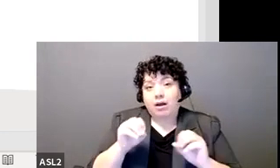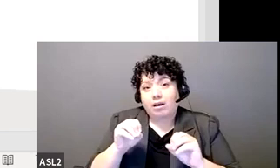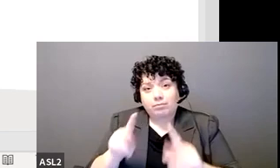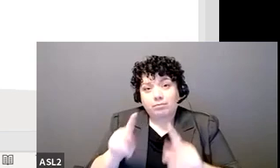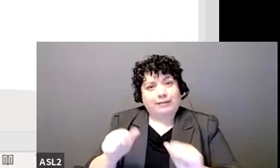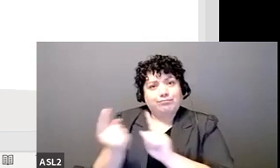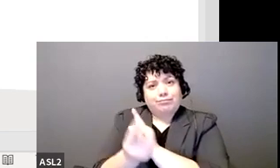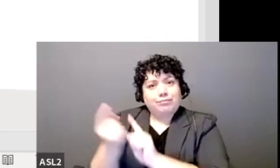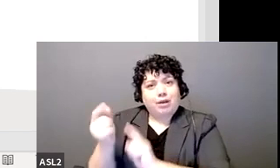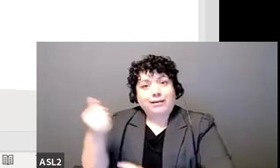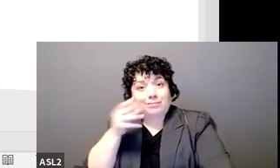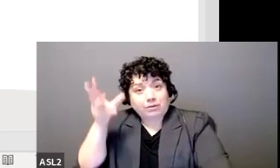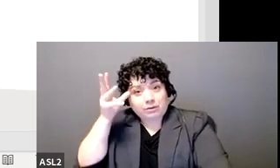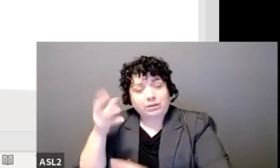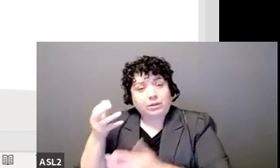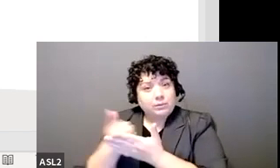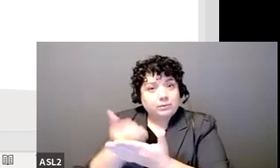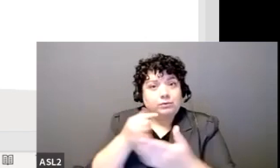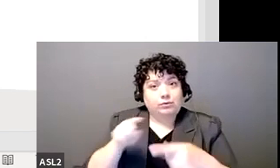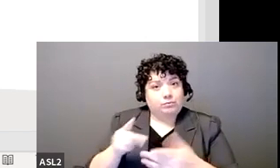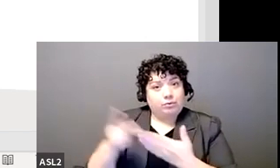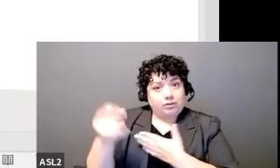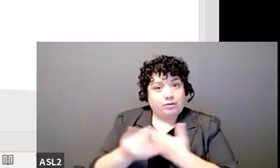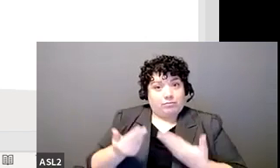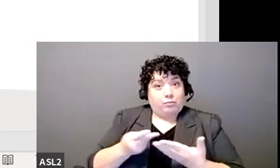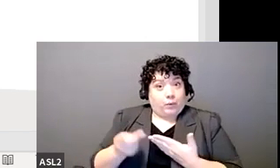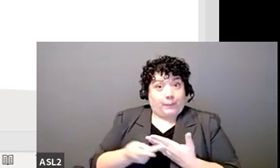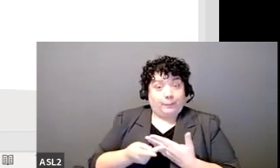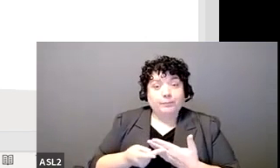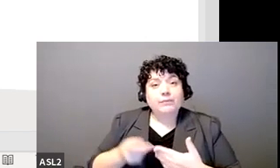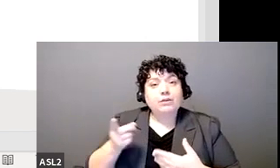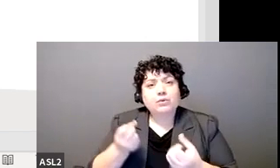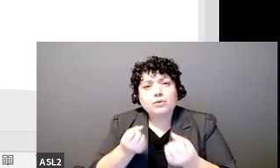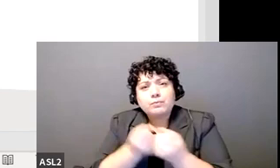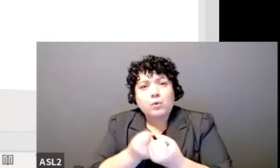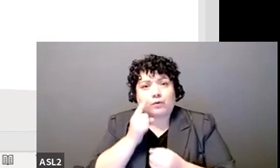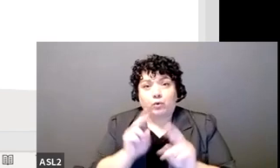parents through these projects and programs so they provide support to union members in provinces